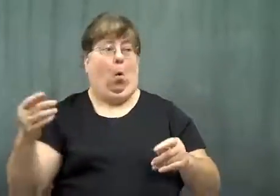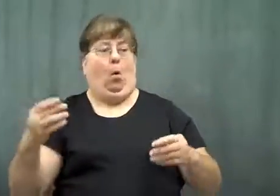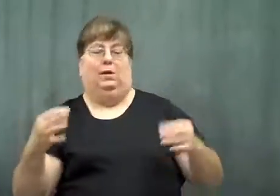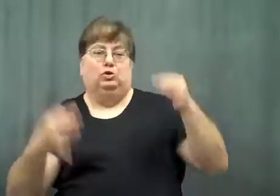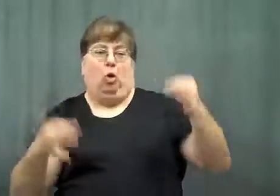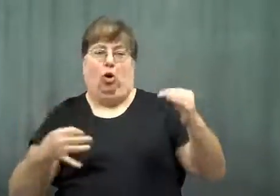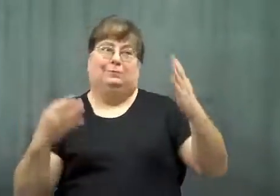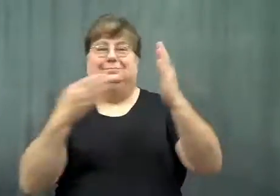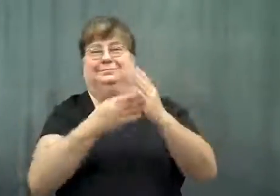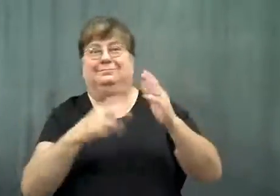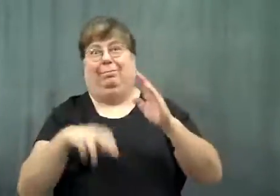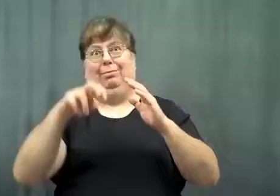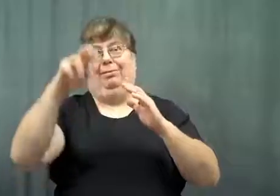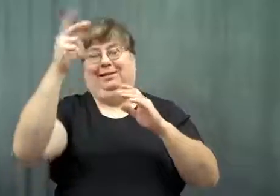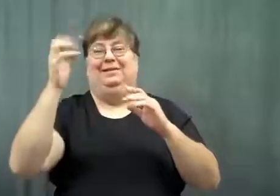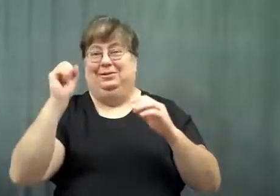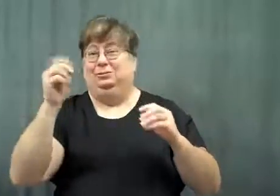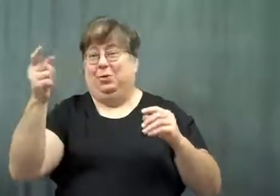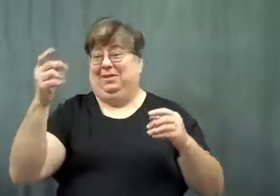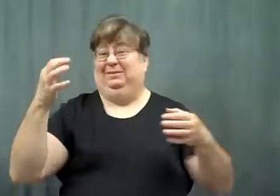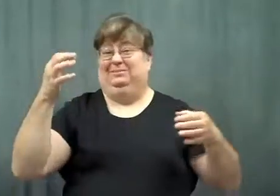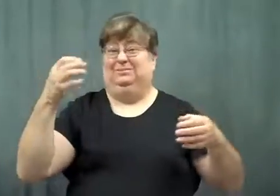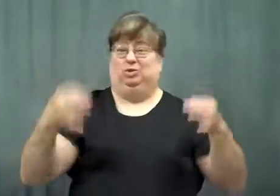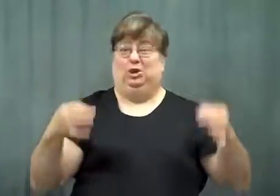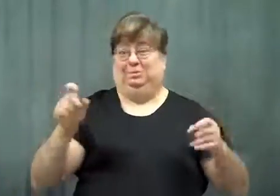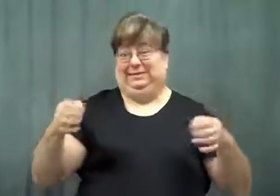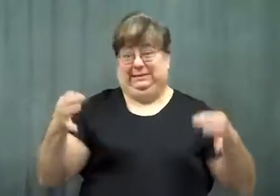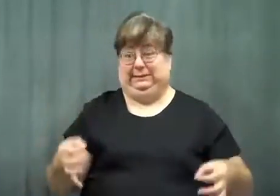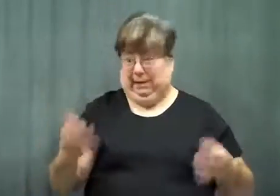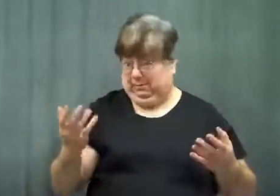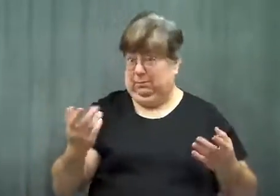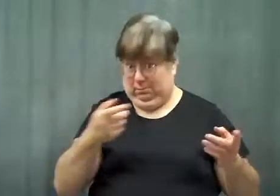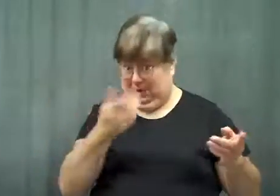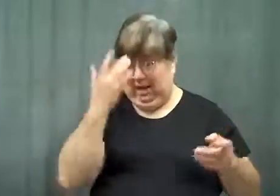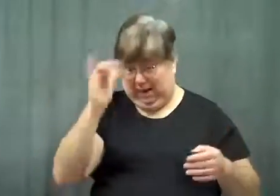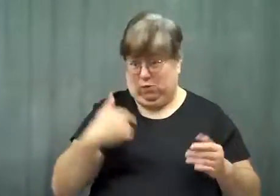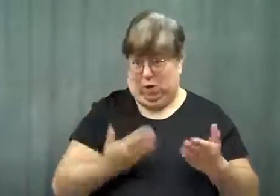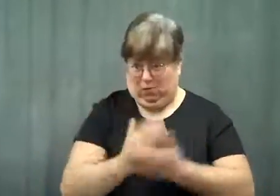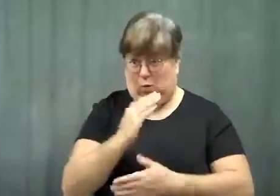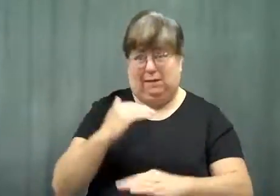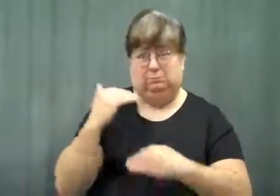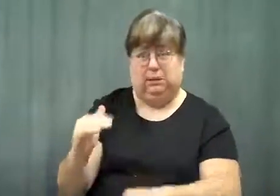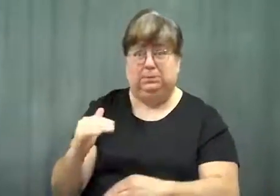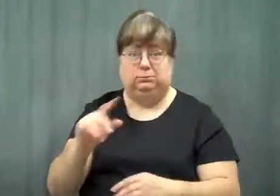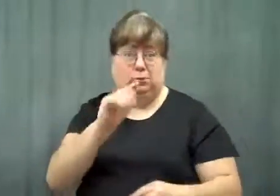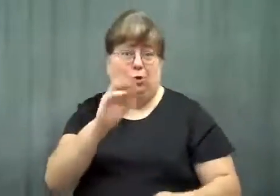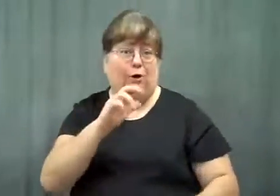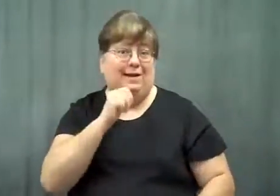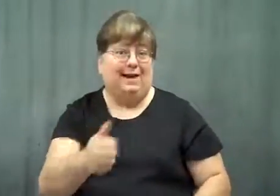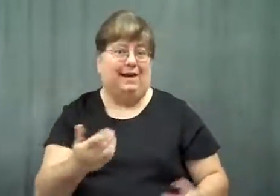Now the lawsuit has reached the Supreme Court so the judges must decide if California has the right to do that.